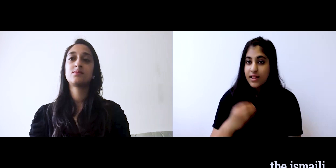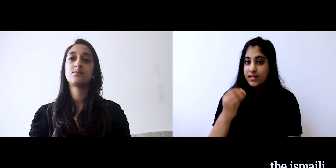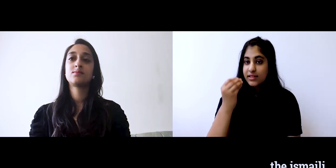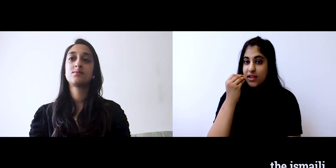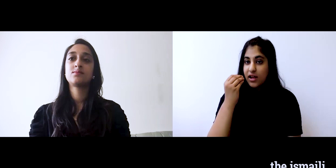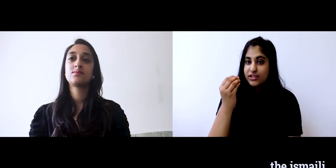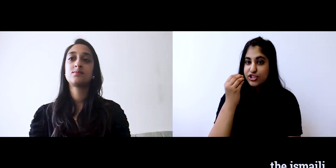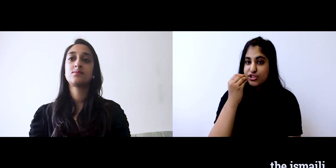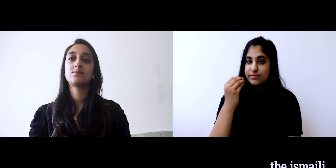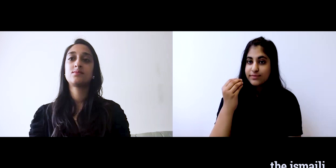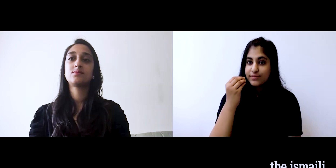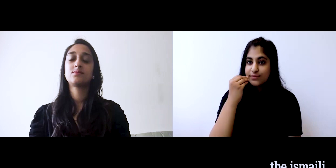Lunch